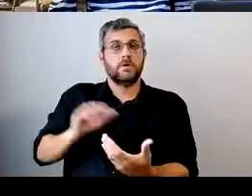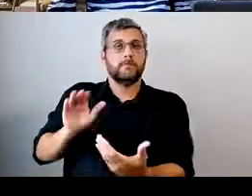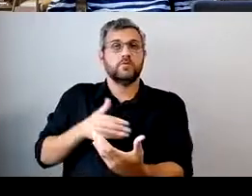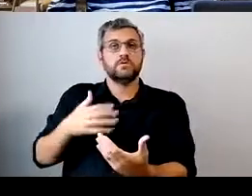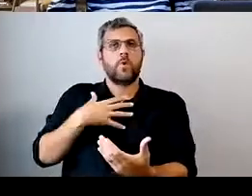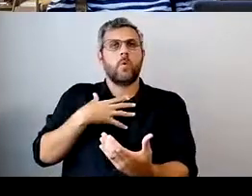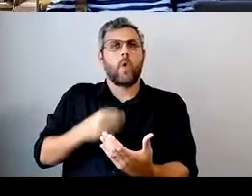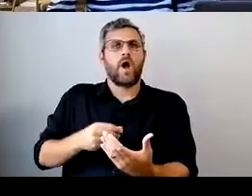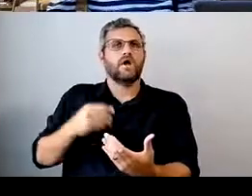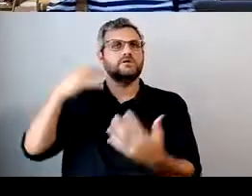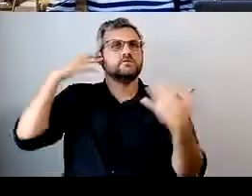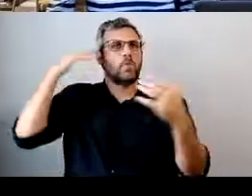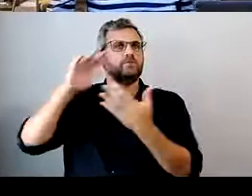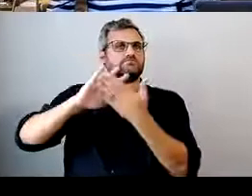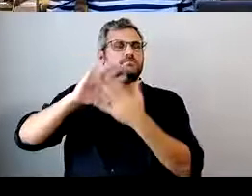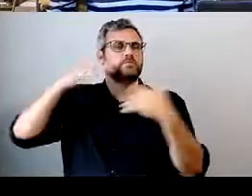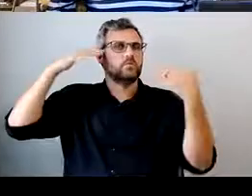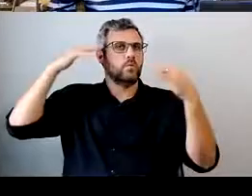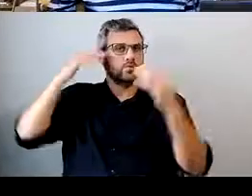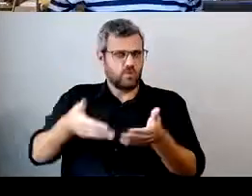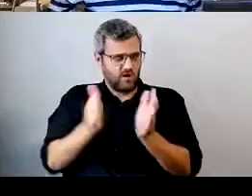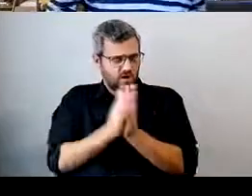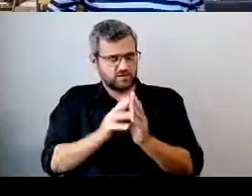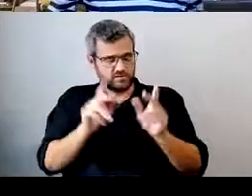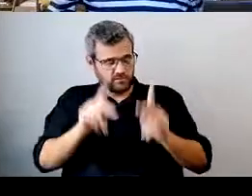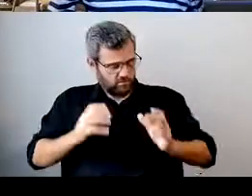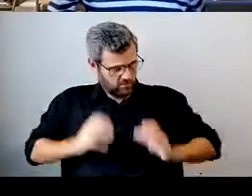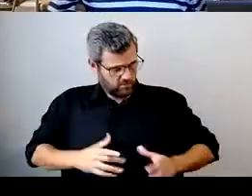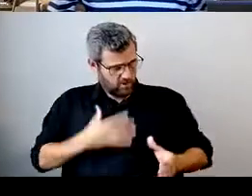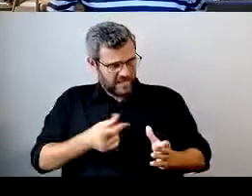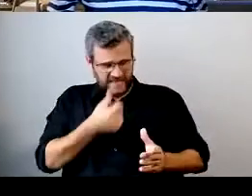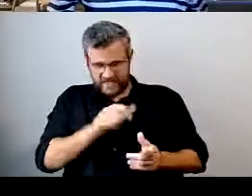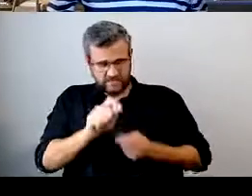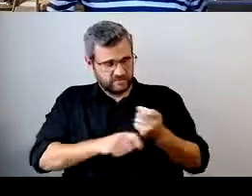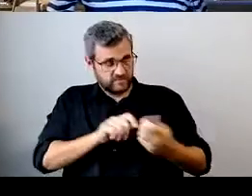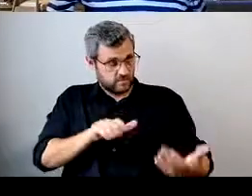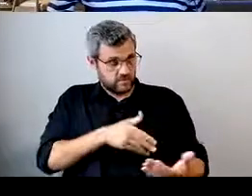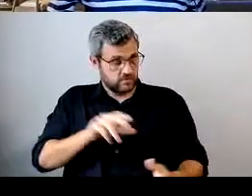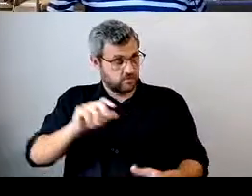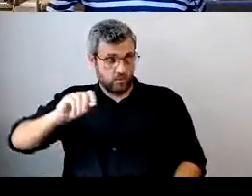and you can ask clients if they have a particular type of music that they would like to listen to or not that would be supportive of them.